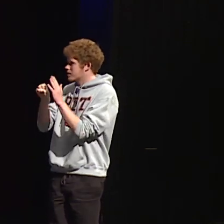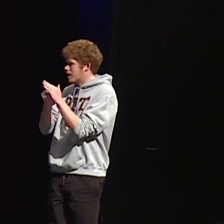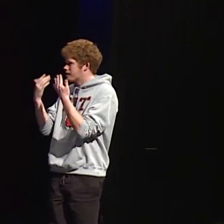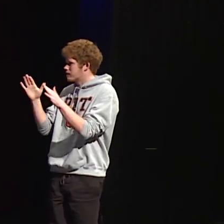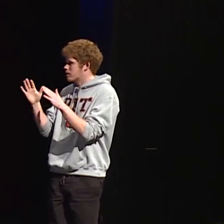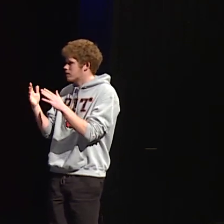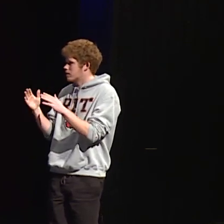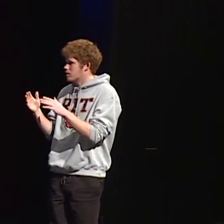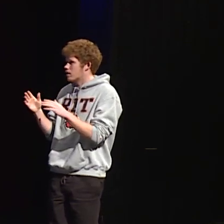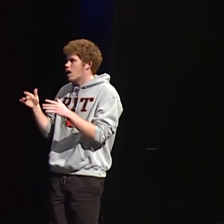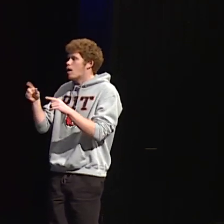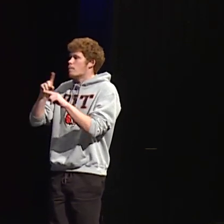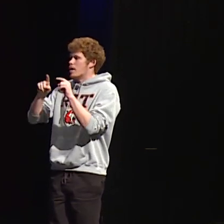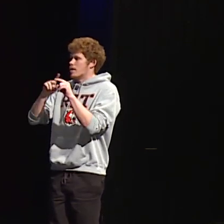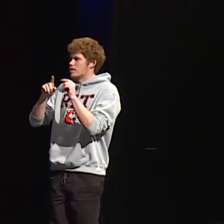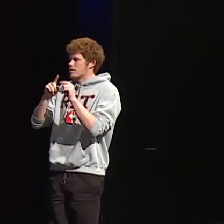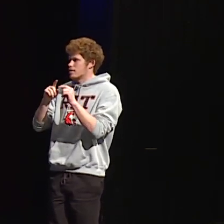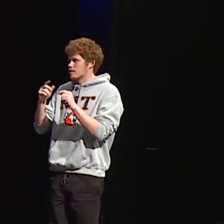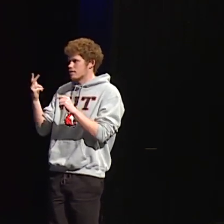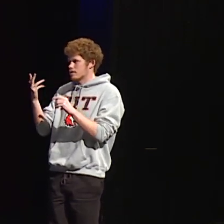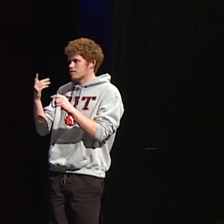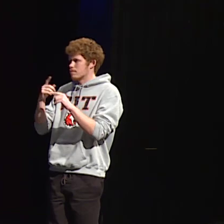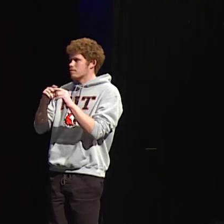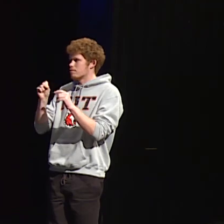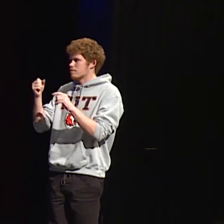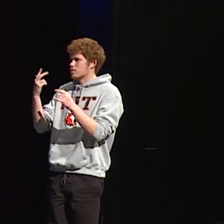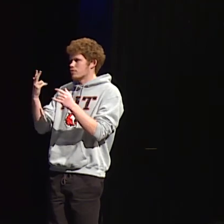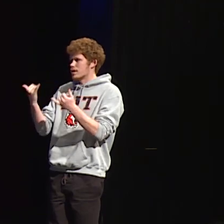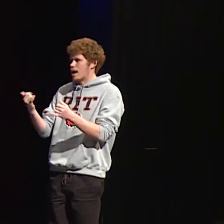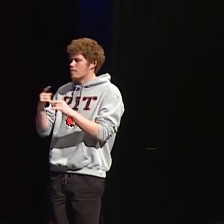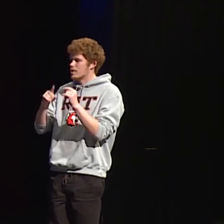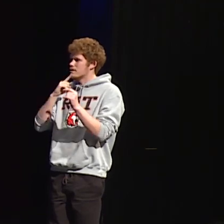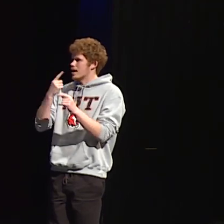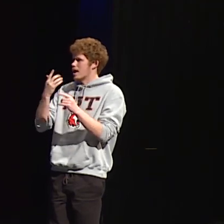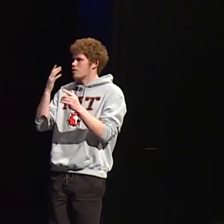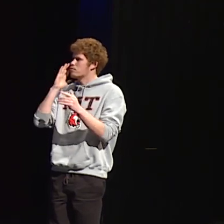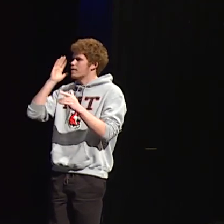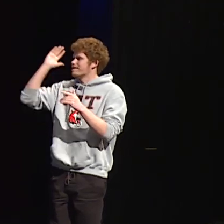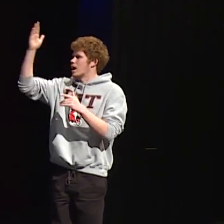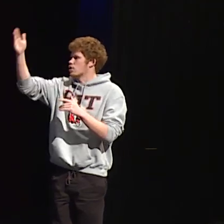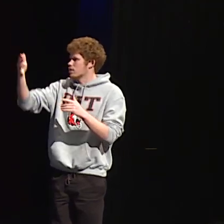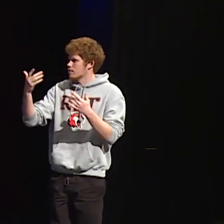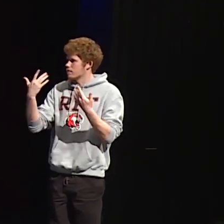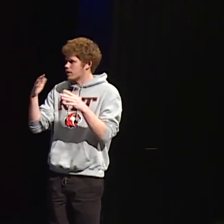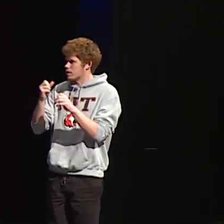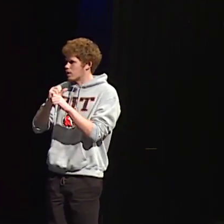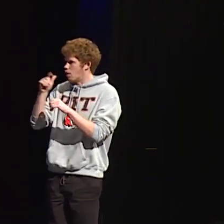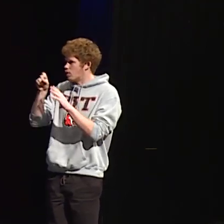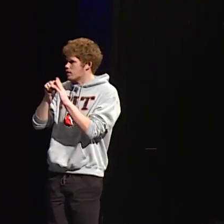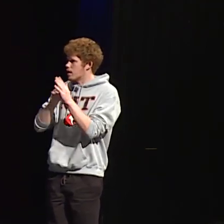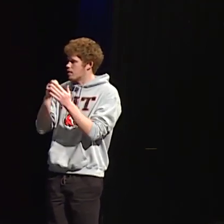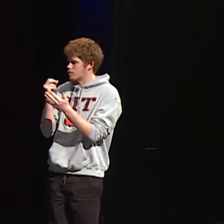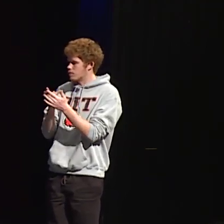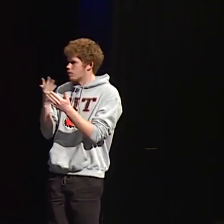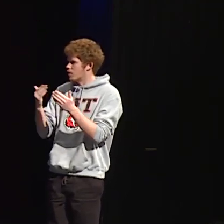Once LEAD-K has been ratified in every state... Only 3 states thus far. I know, but I'm thinking long-term.